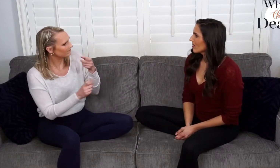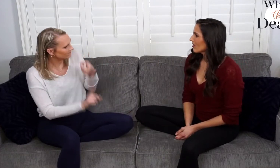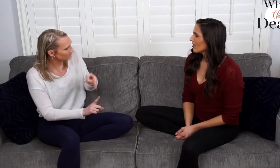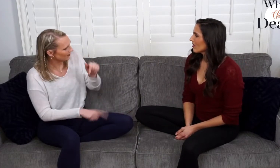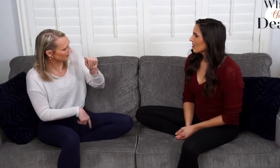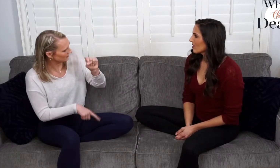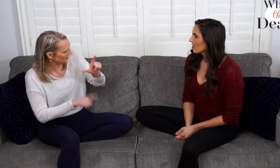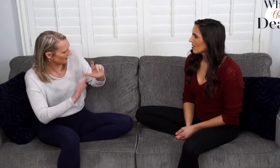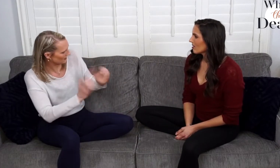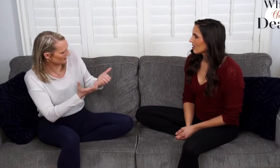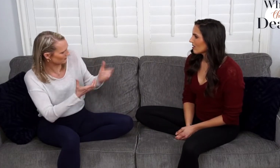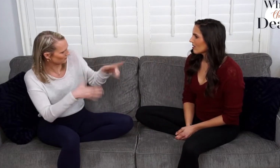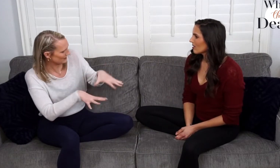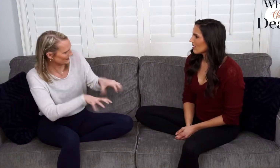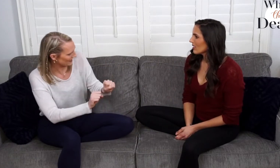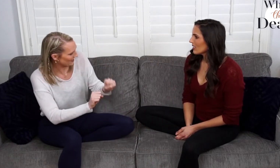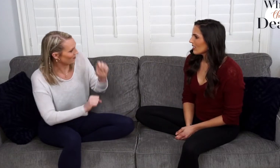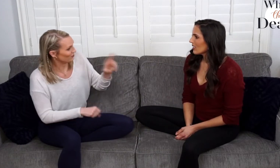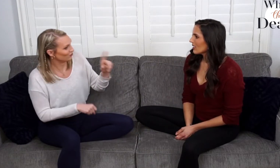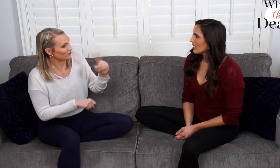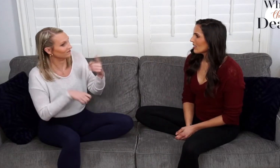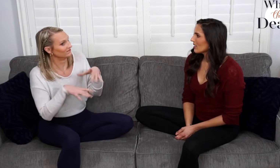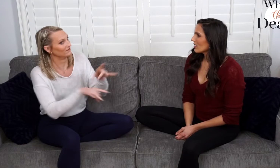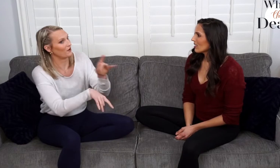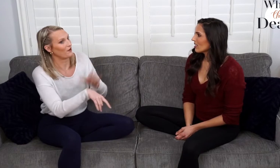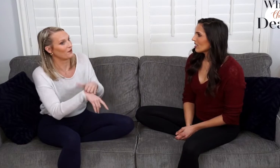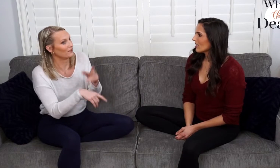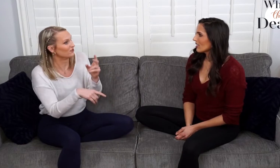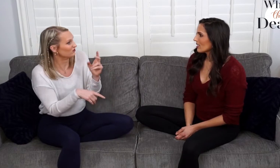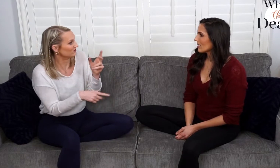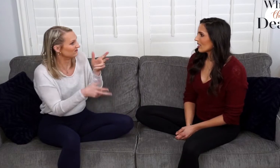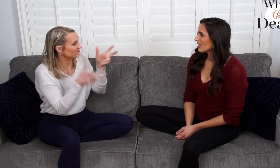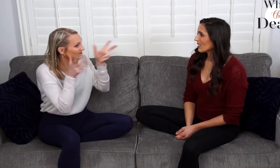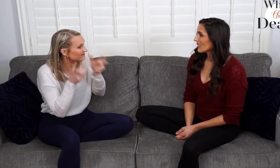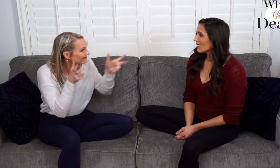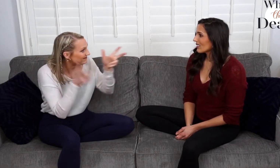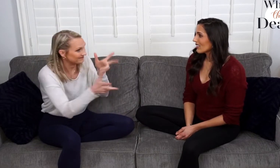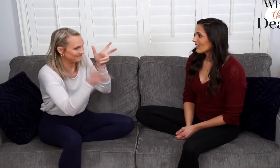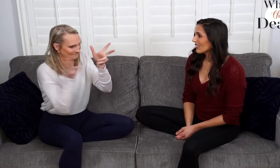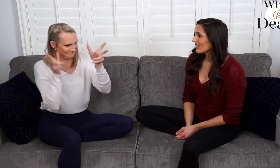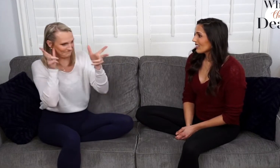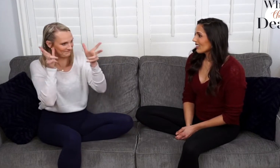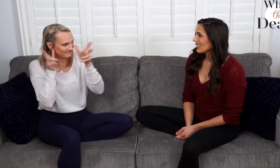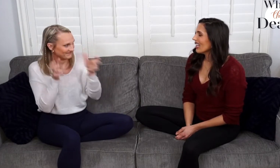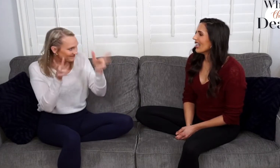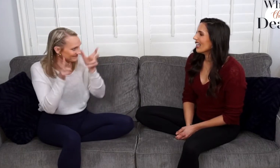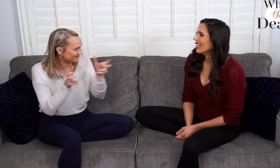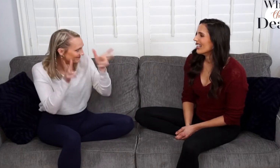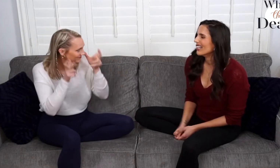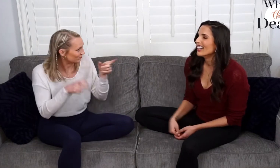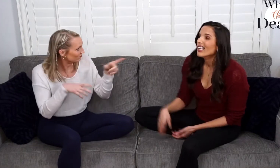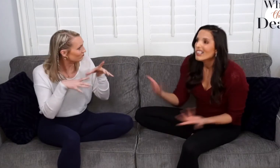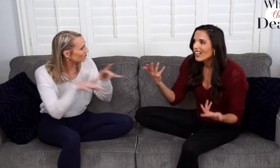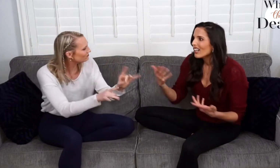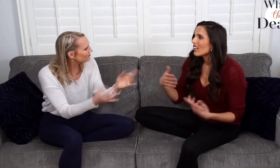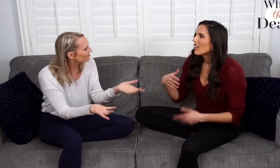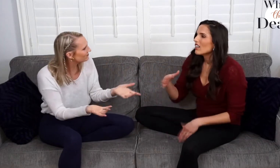take an ASL class or did you just learn based on your auditory and visual receptive skills?